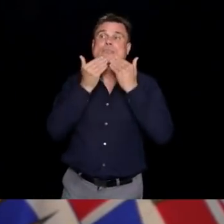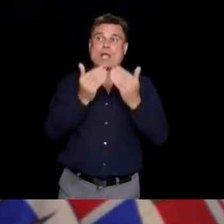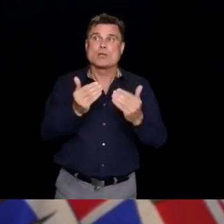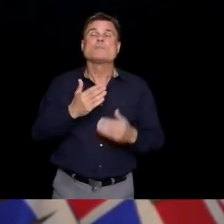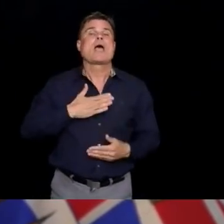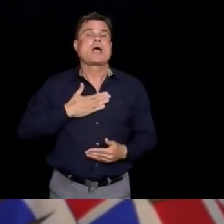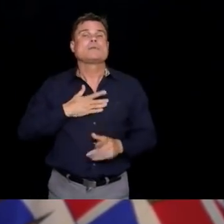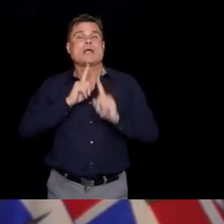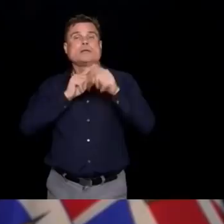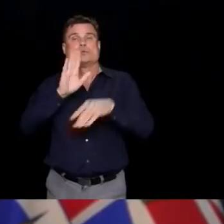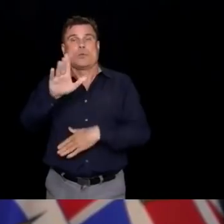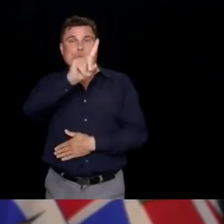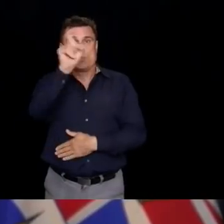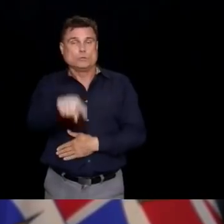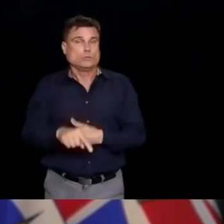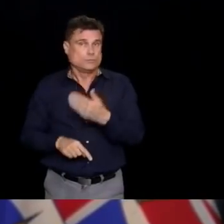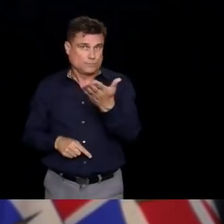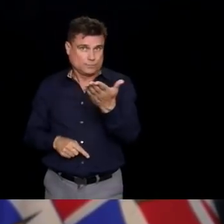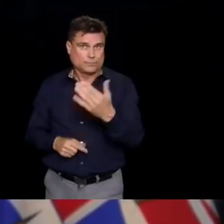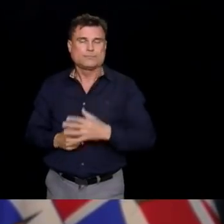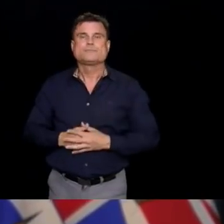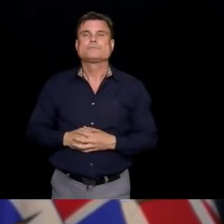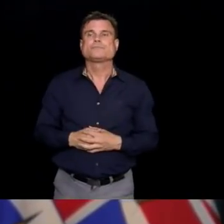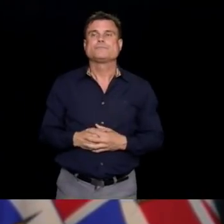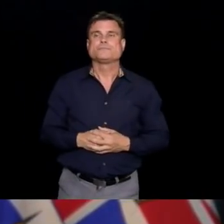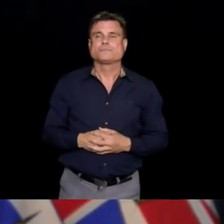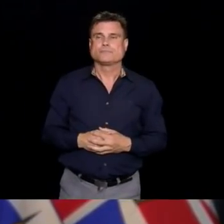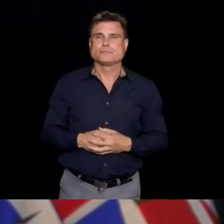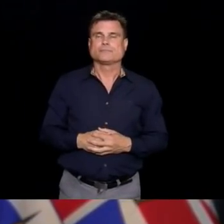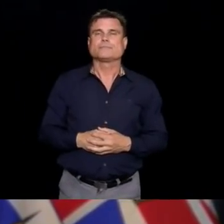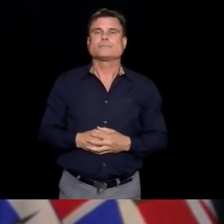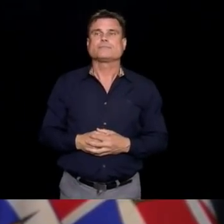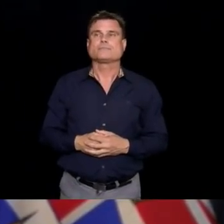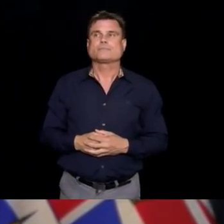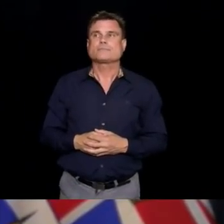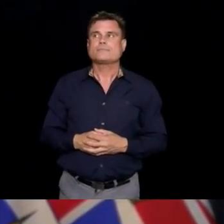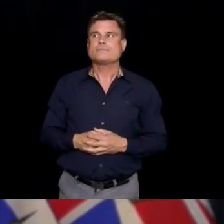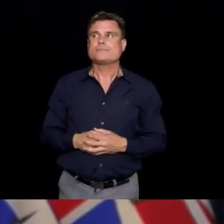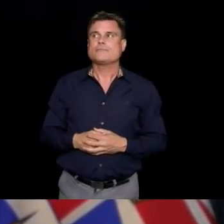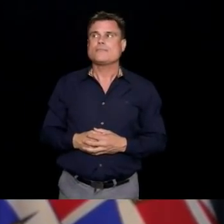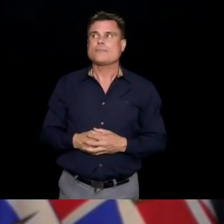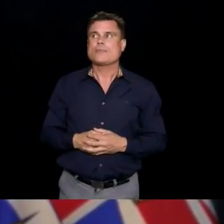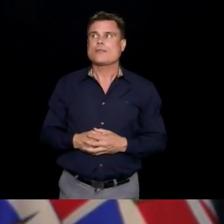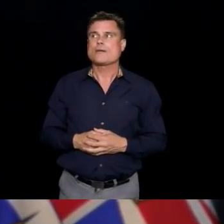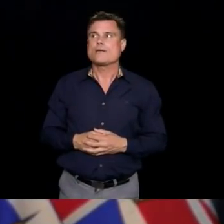I'm happy to answer questions. Thank you, Dr Henry. As a reminder to callers on the line, please